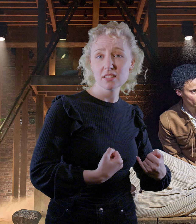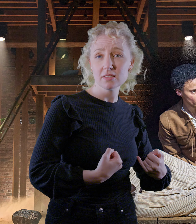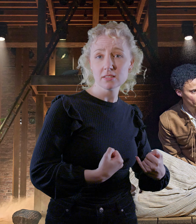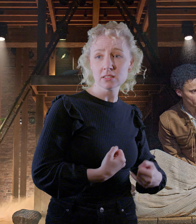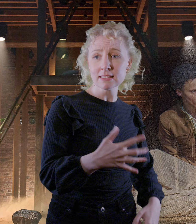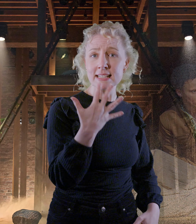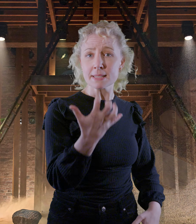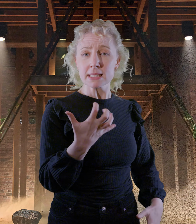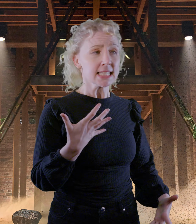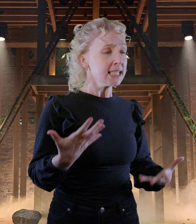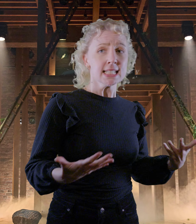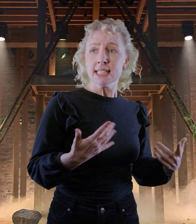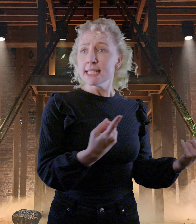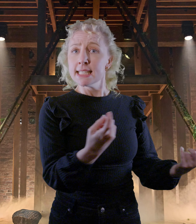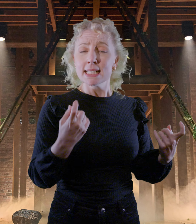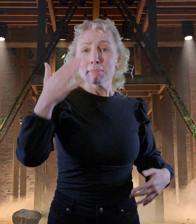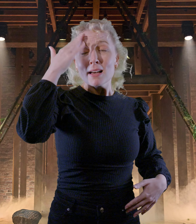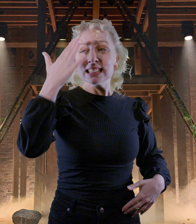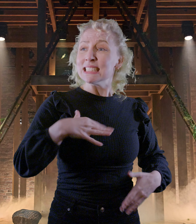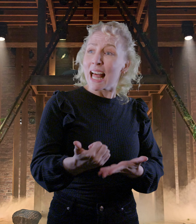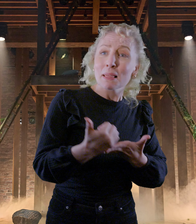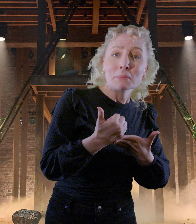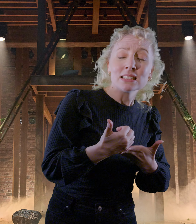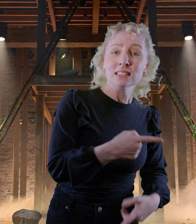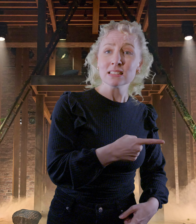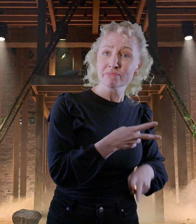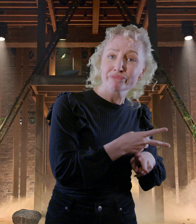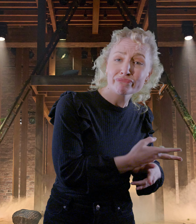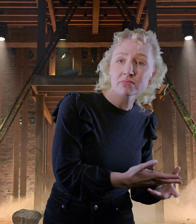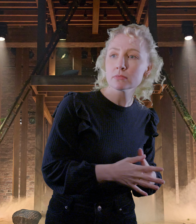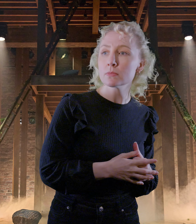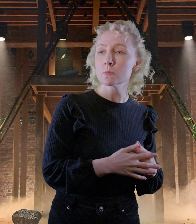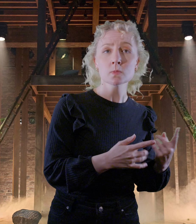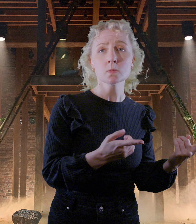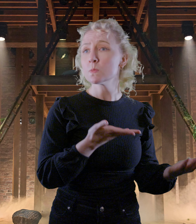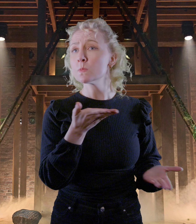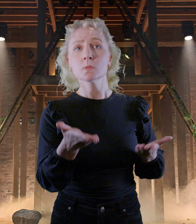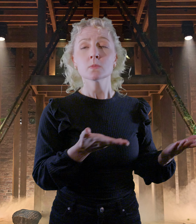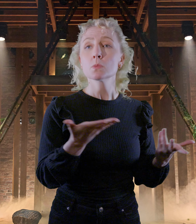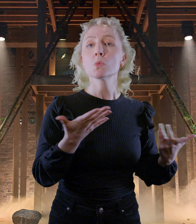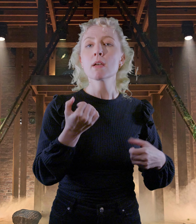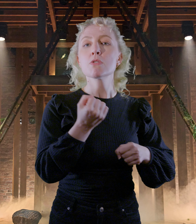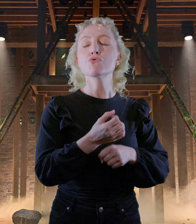Hamnet is trying to find his mother for help. He looks at his grandparents’ house,